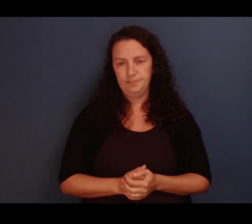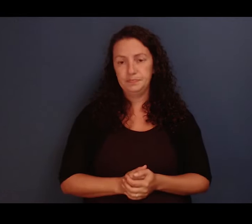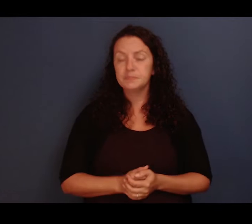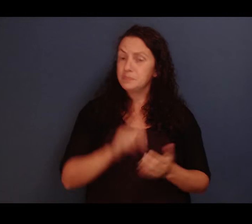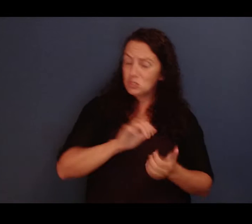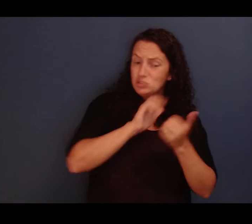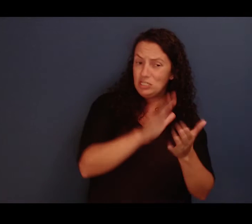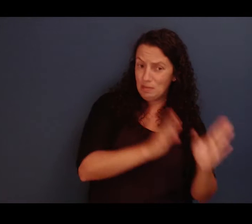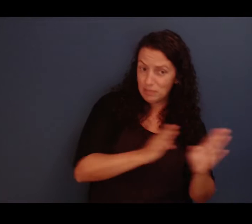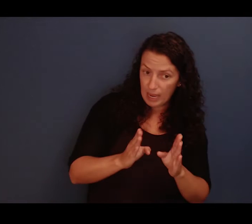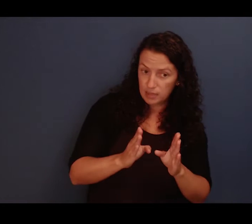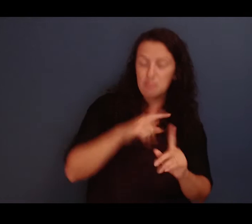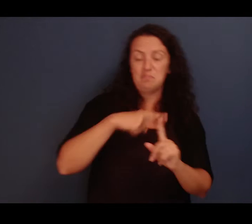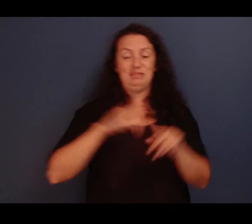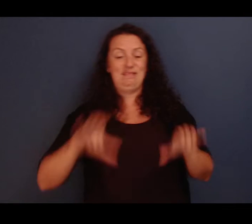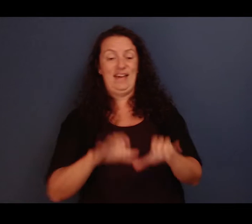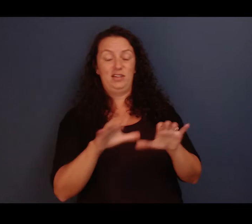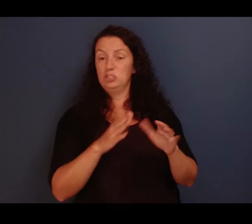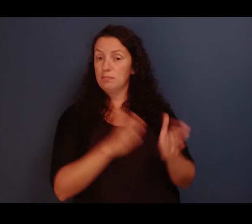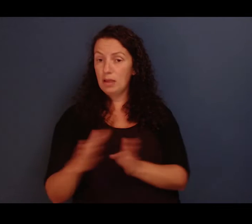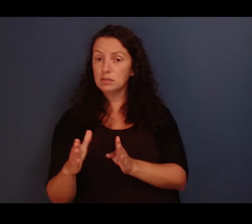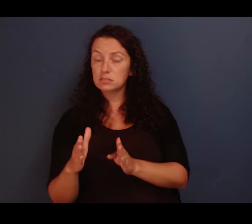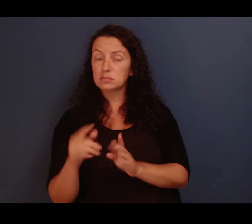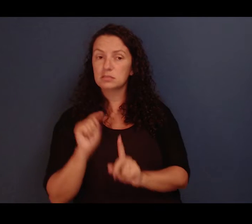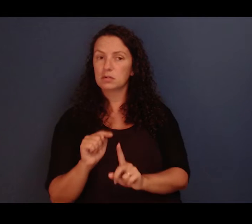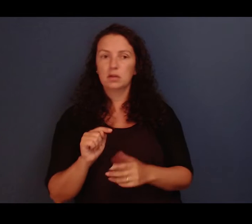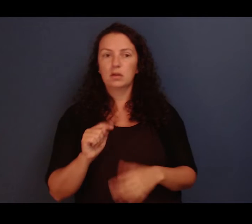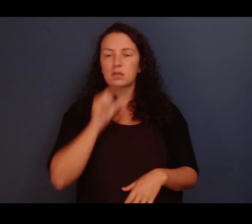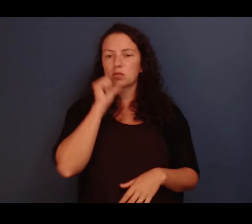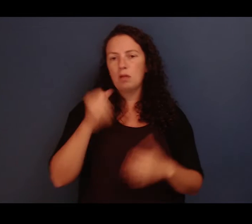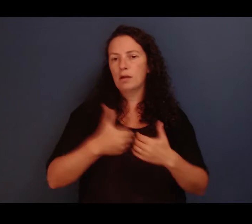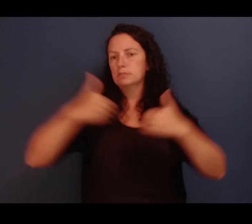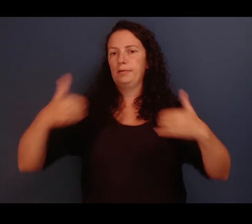The strategic plan and the action plans that will come from it, are not somehow different